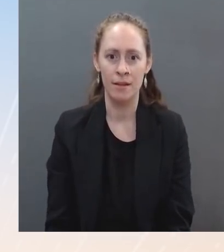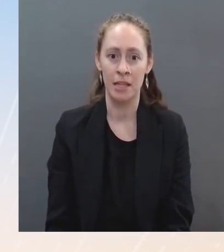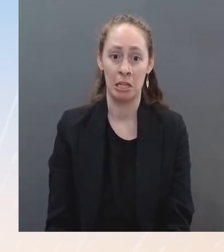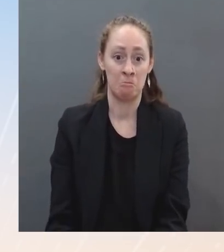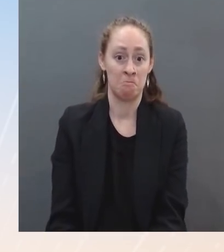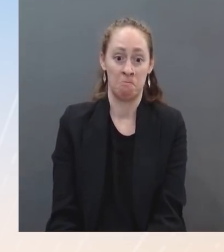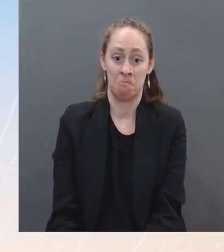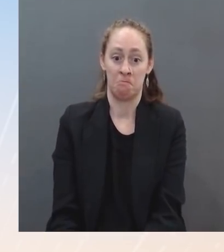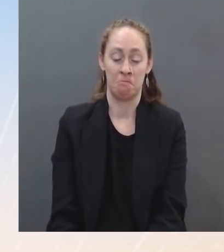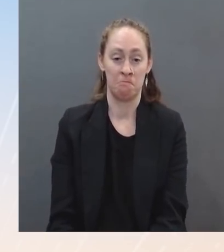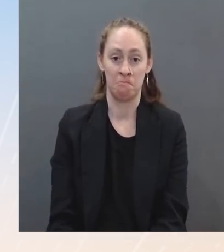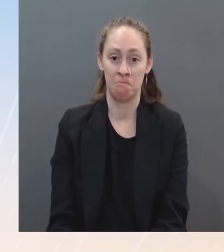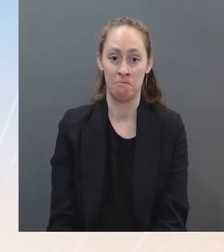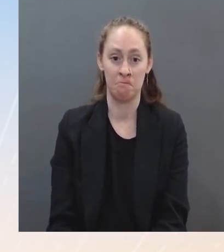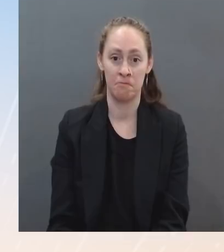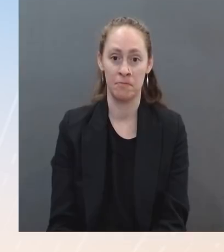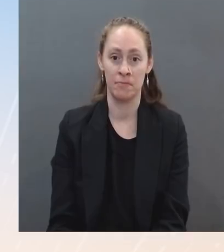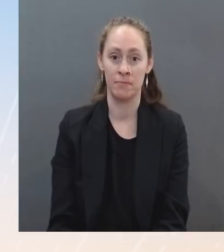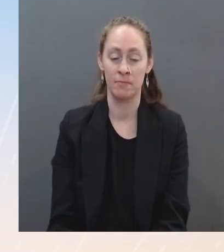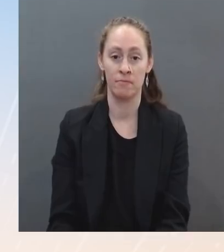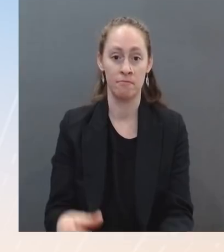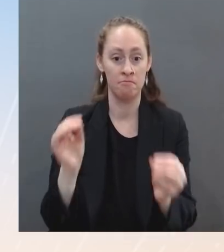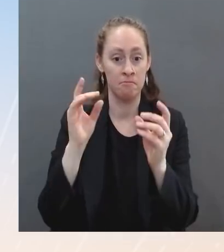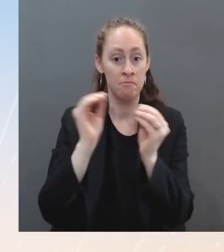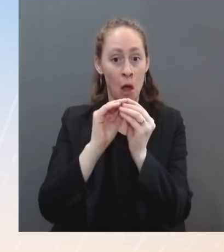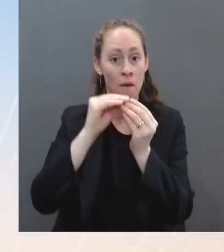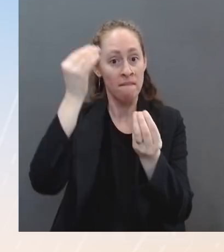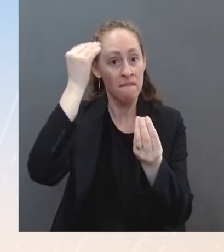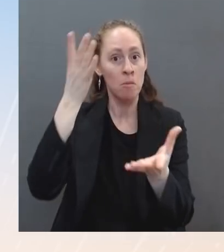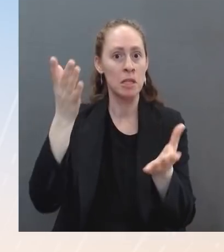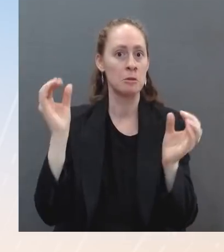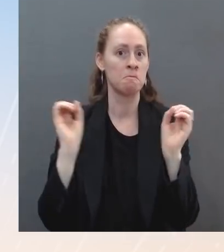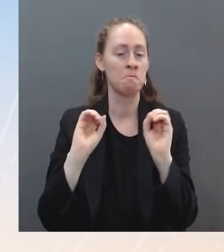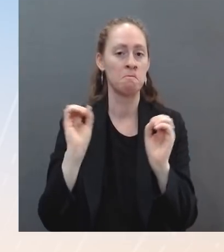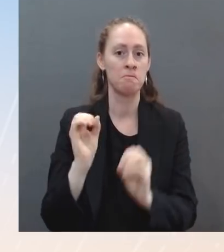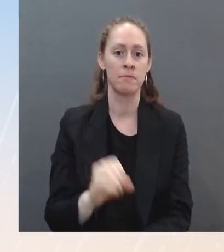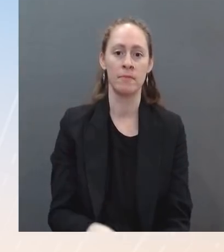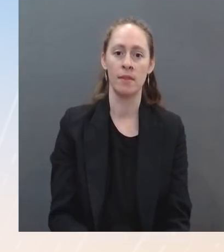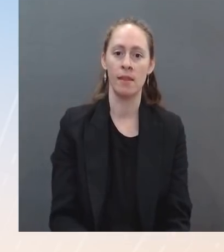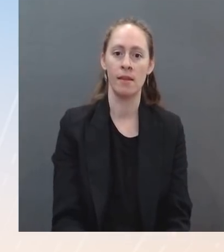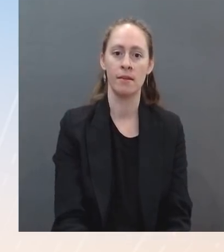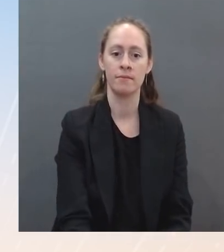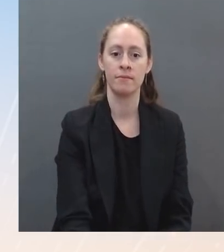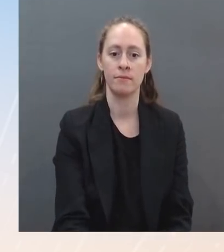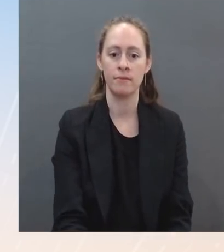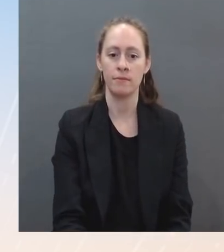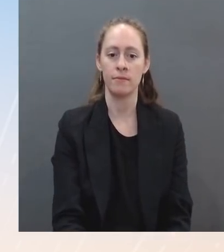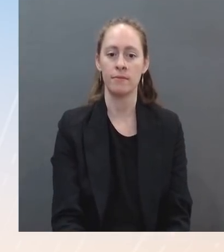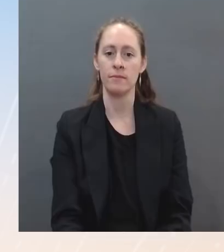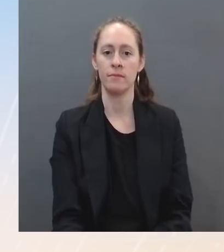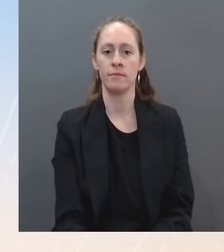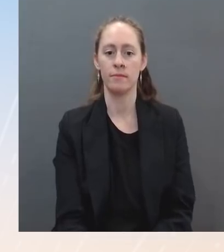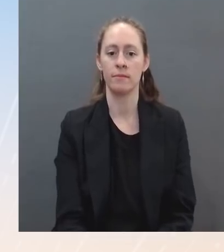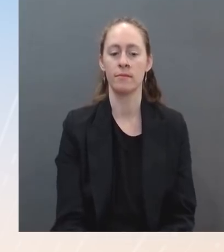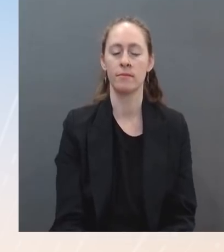What I would point to is certainly information that we made public yesterday about Putin and his military.